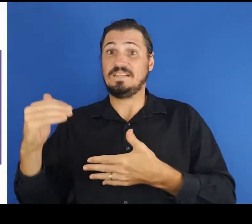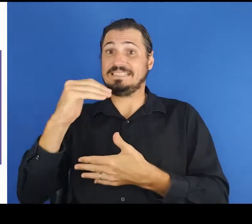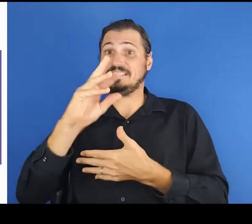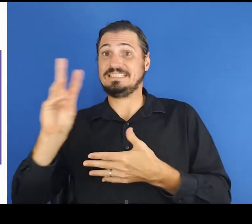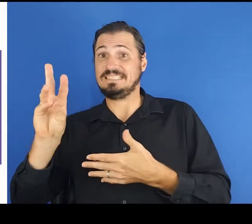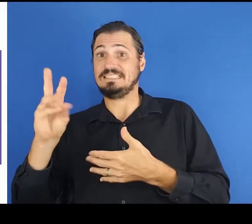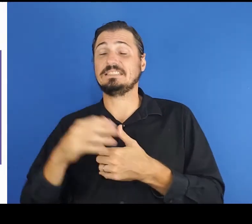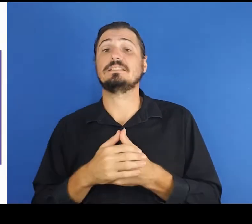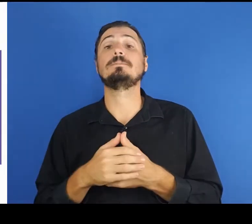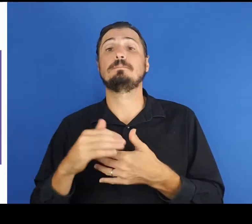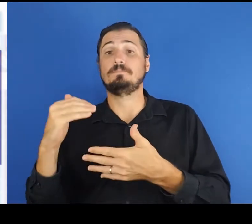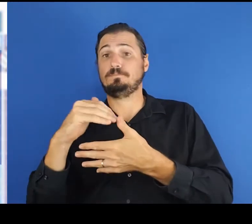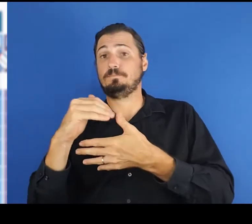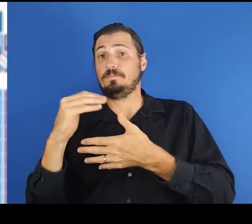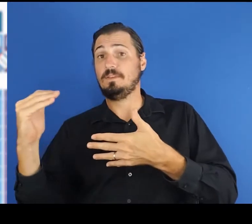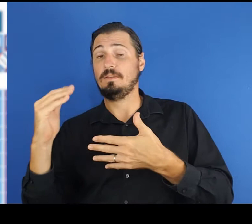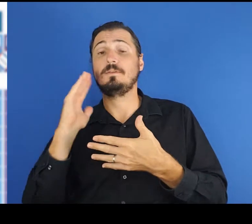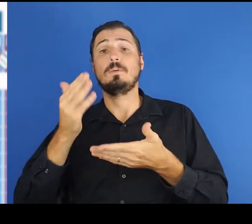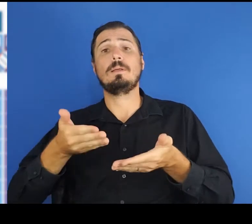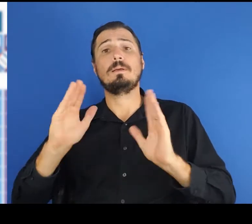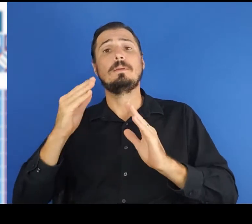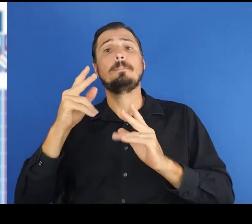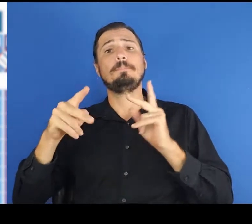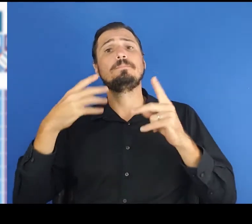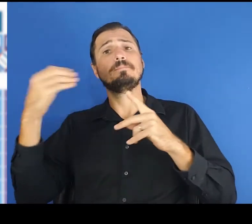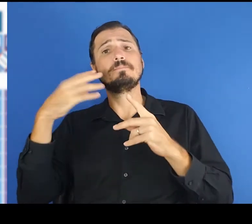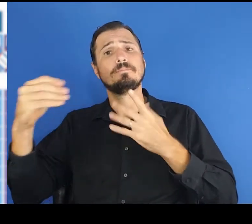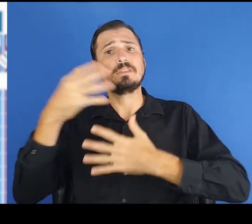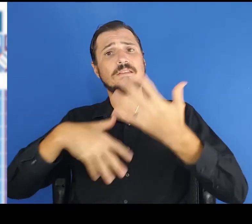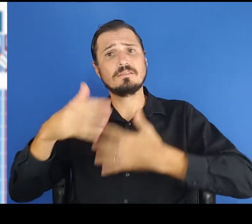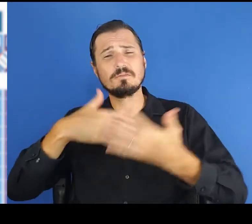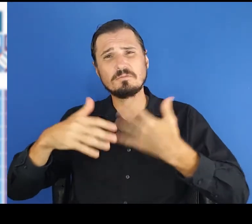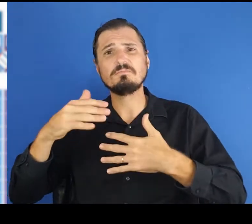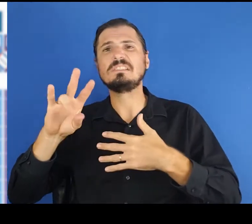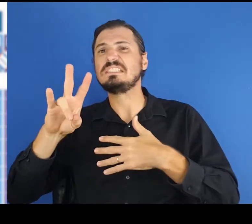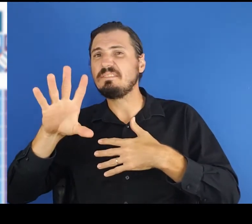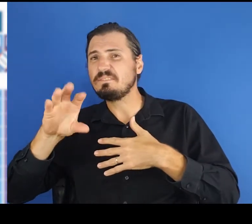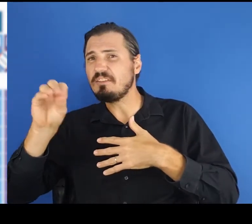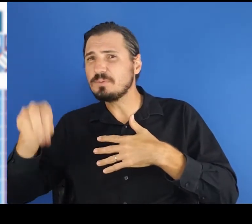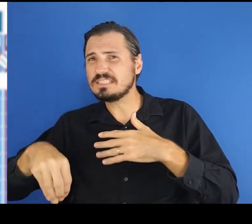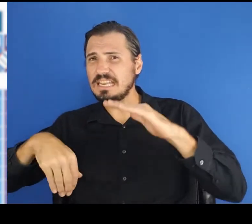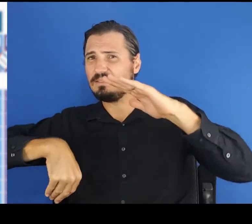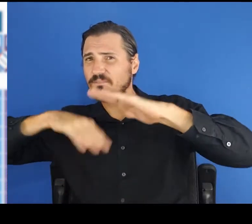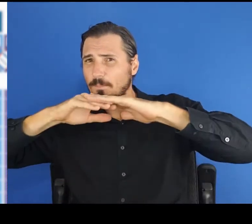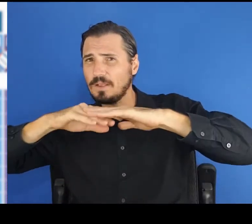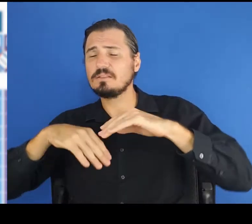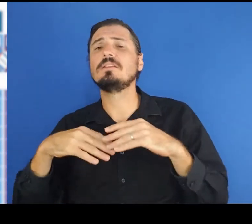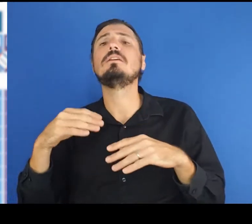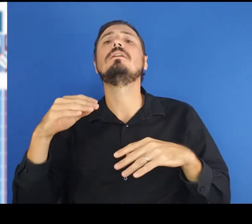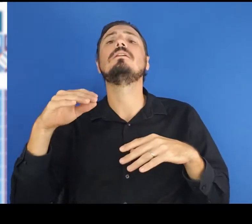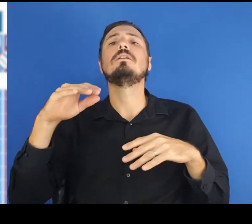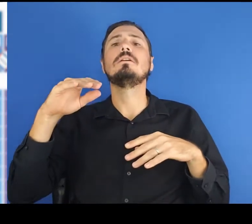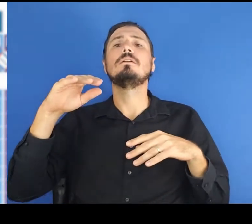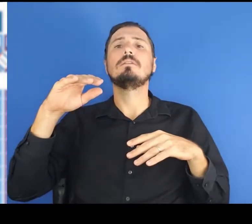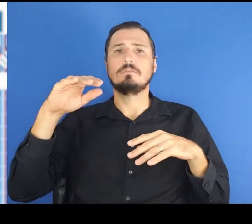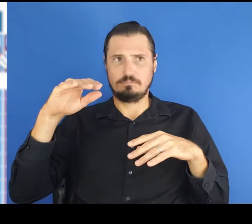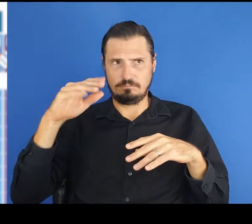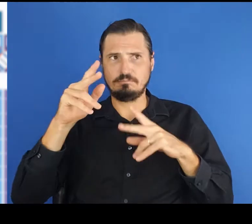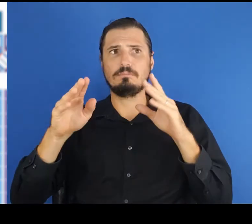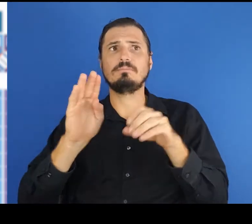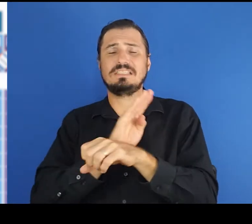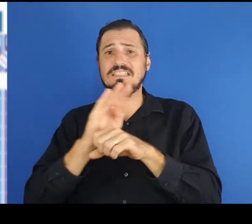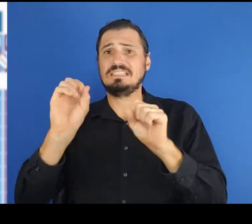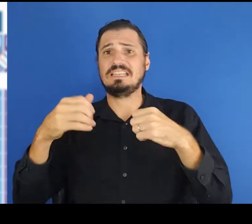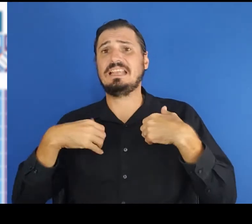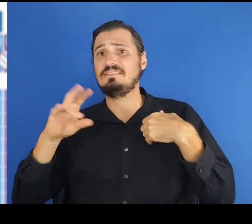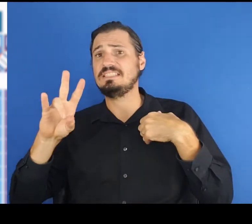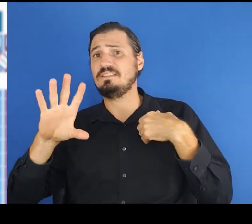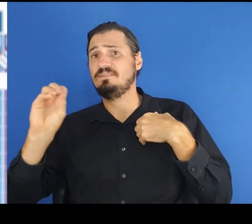Tier 5 will allow outdoor gatherings of up to 75 percent and allow businesses and activities to increase to 75% capacity